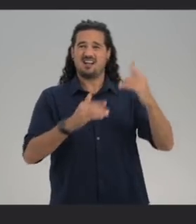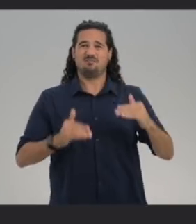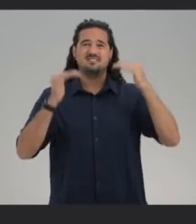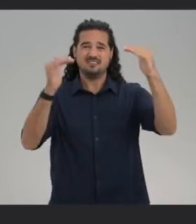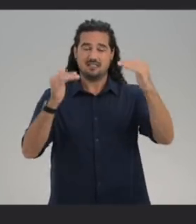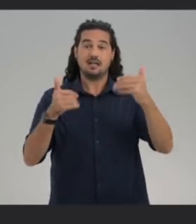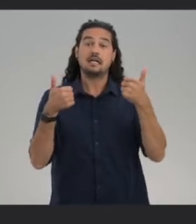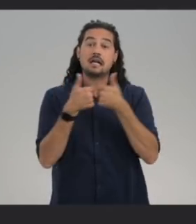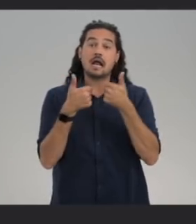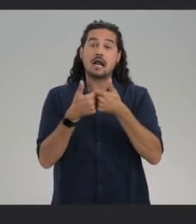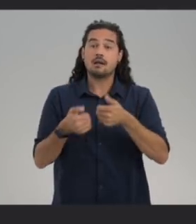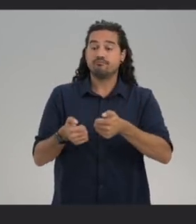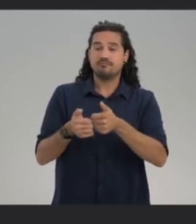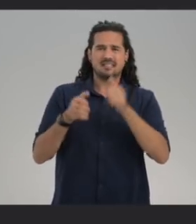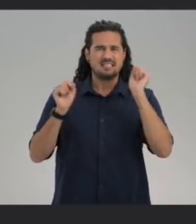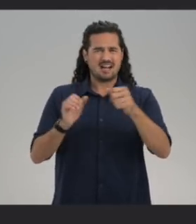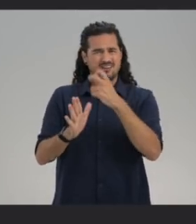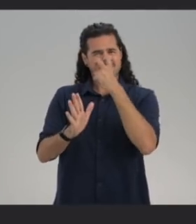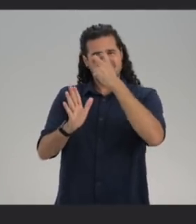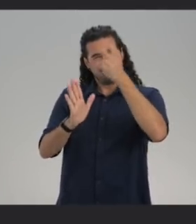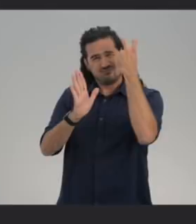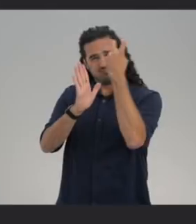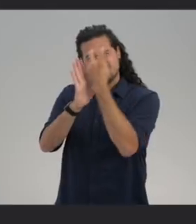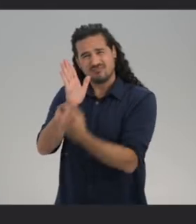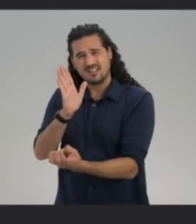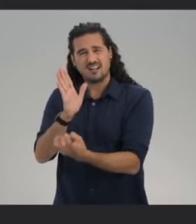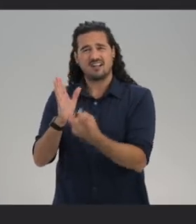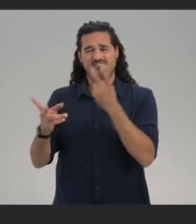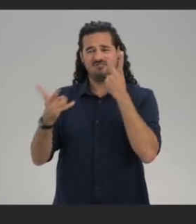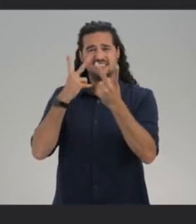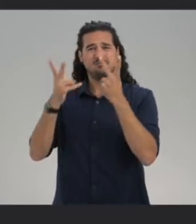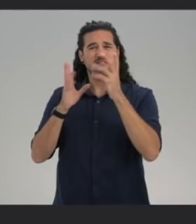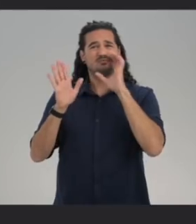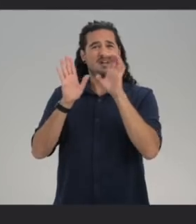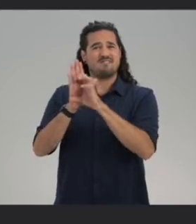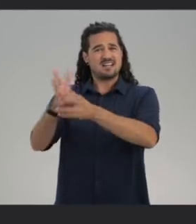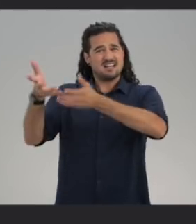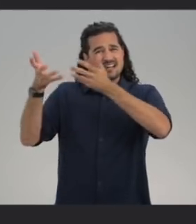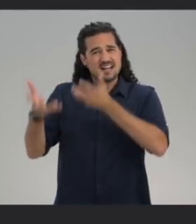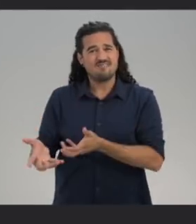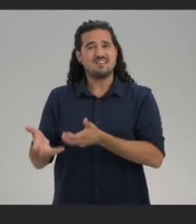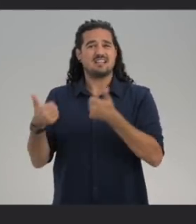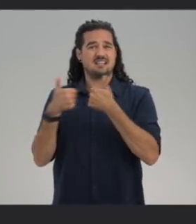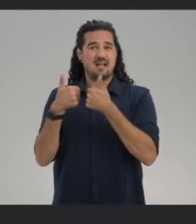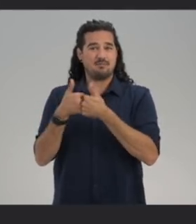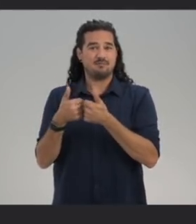So when it comes to gaming, you can play immersive, graphically-intensive titles at significantly higher frame rates.